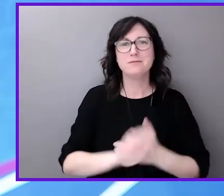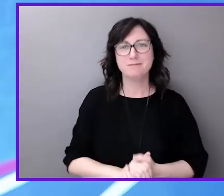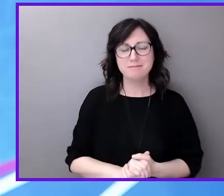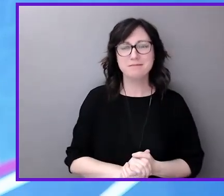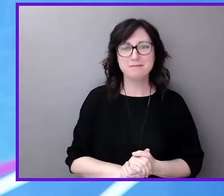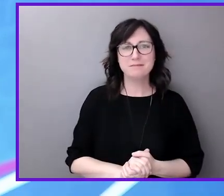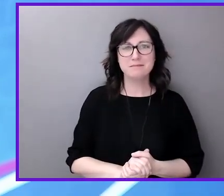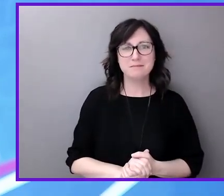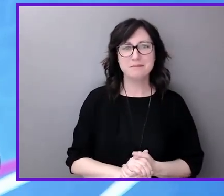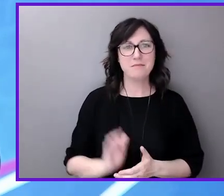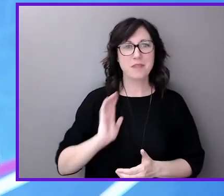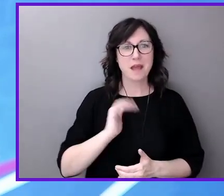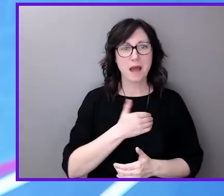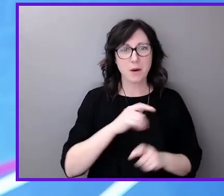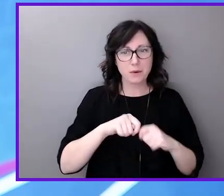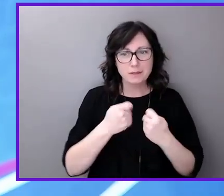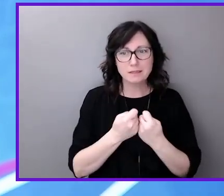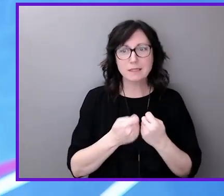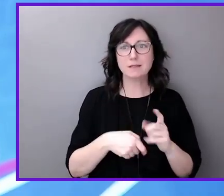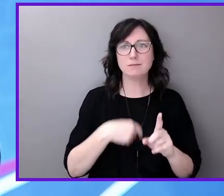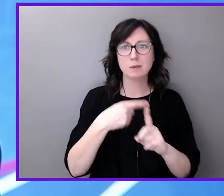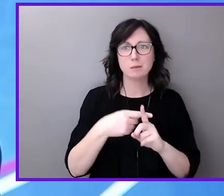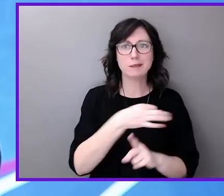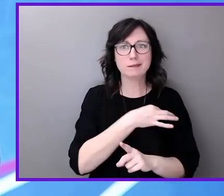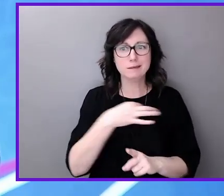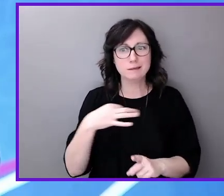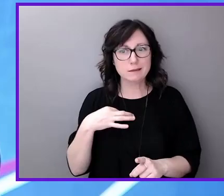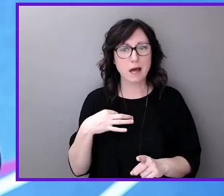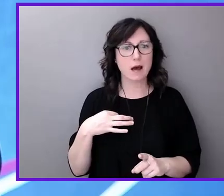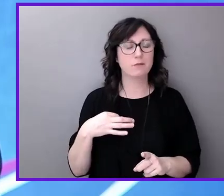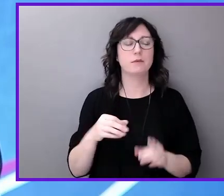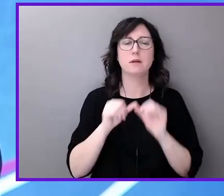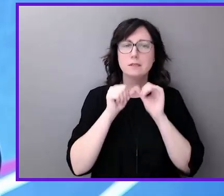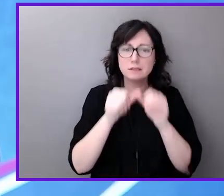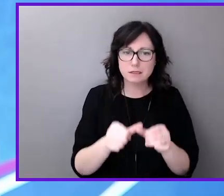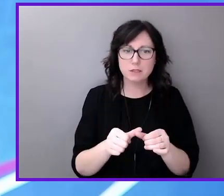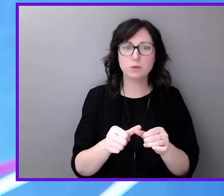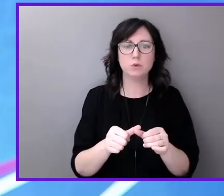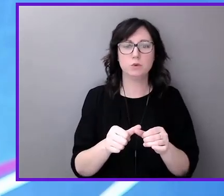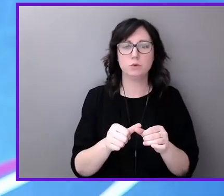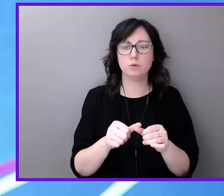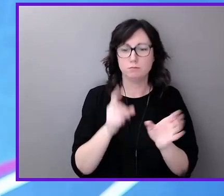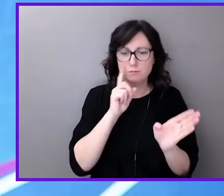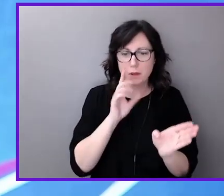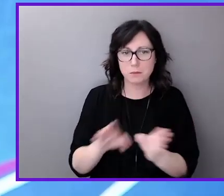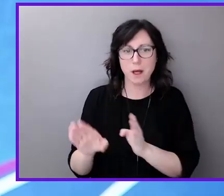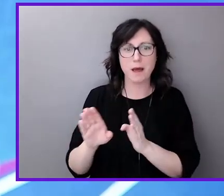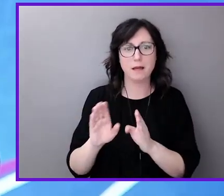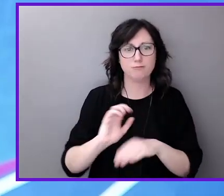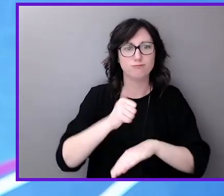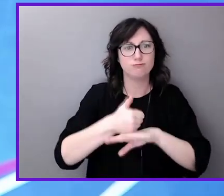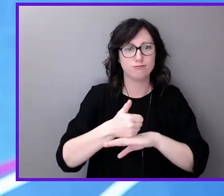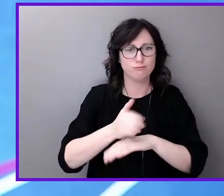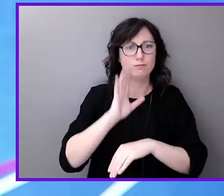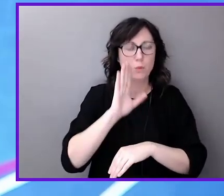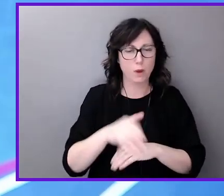and staff at the Council will continue implementing this plan. Same thing for our board of directors